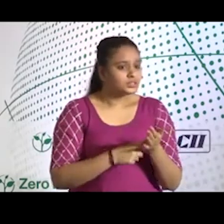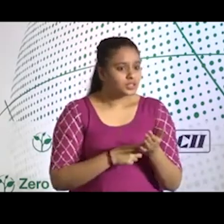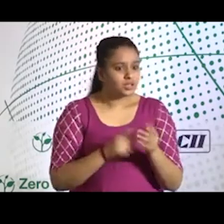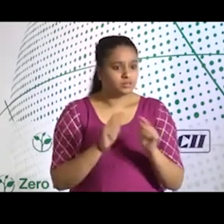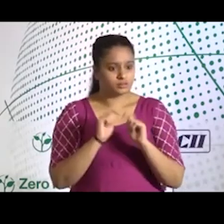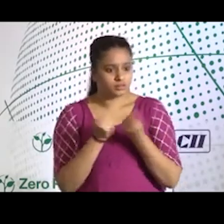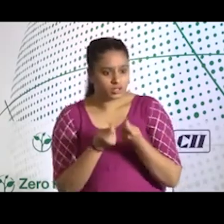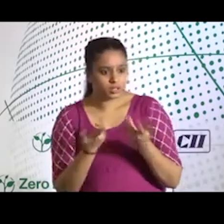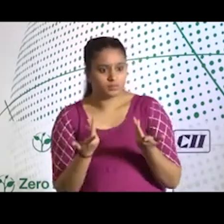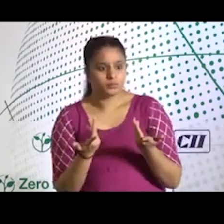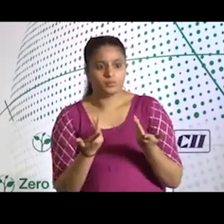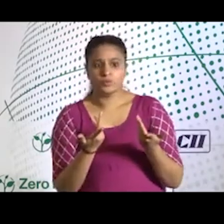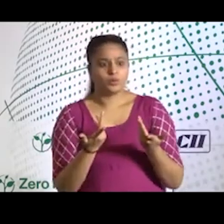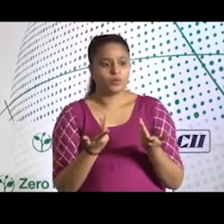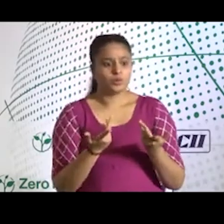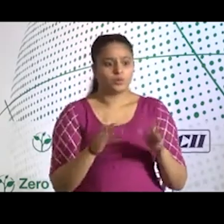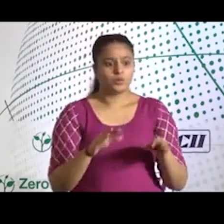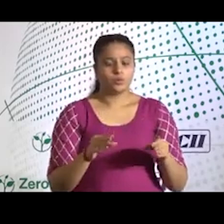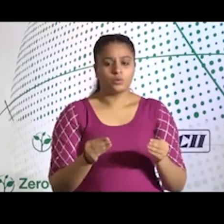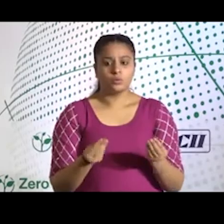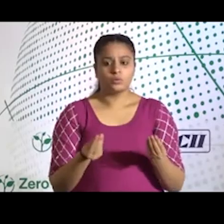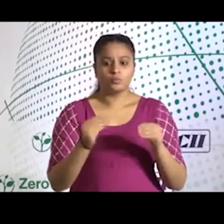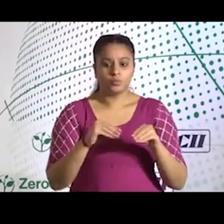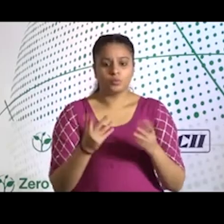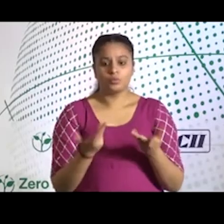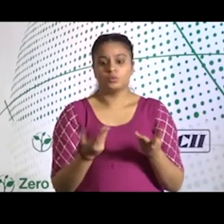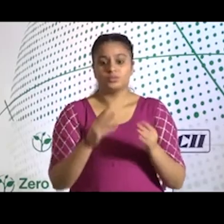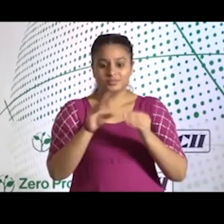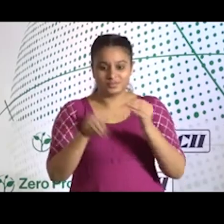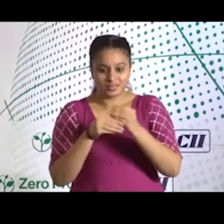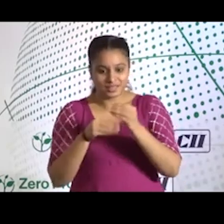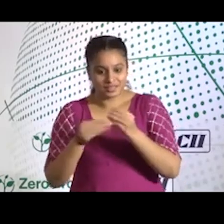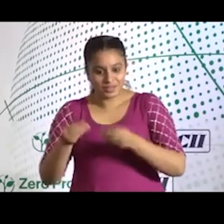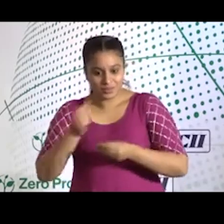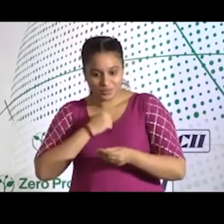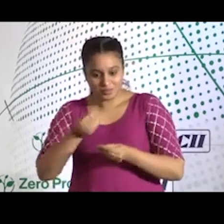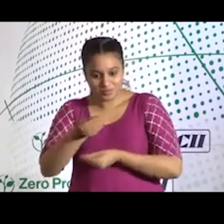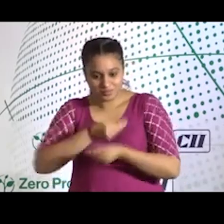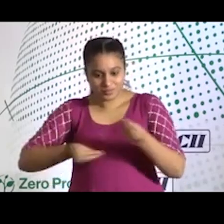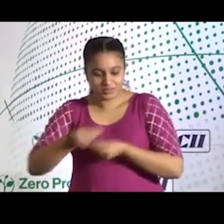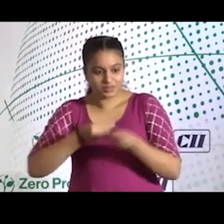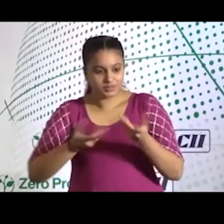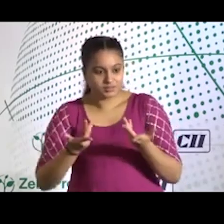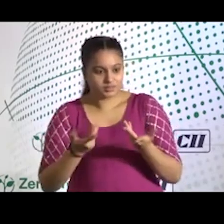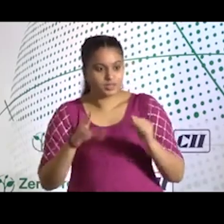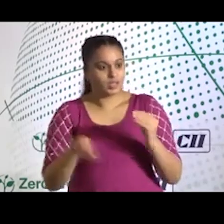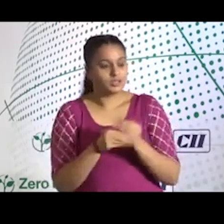and and how it just kind of adds to the business context. I would love to hear your thoughts on that.